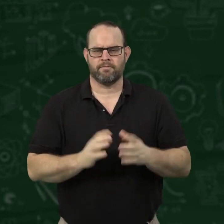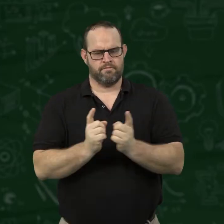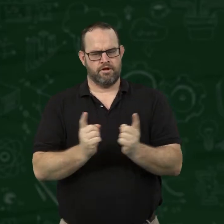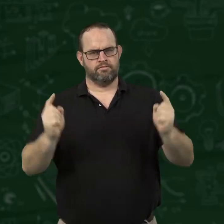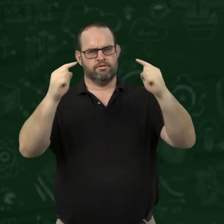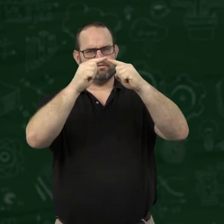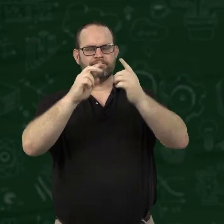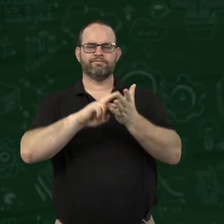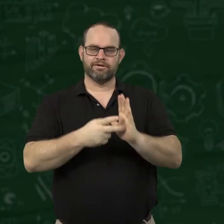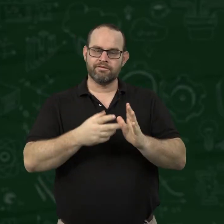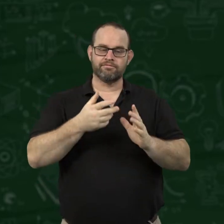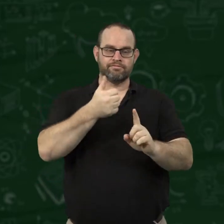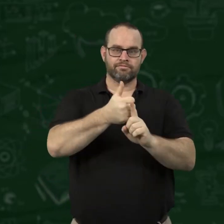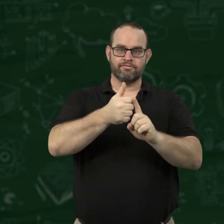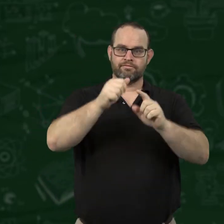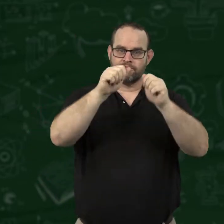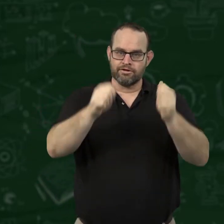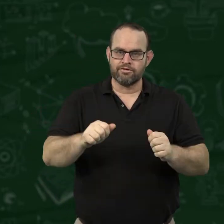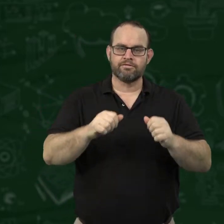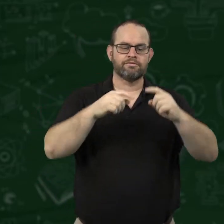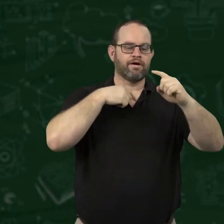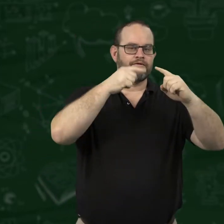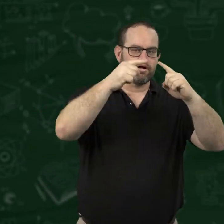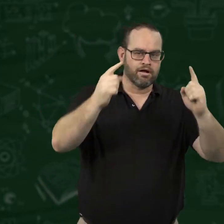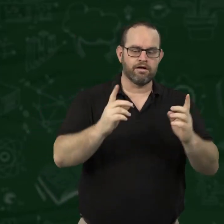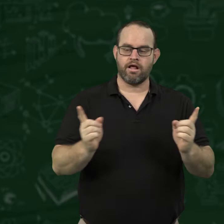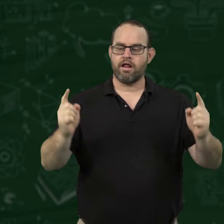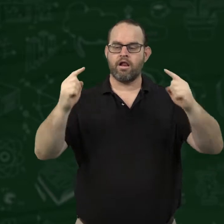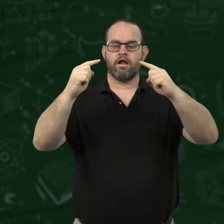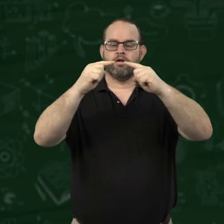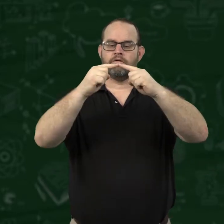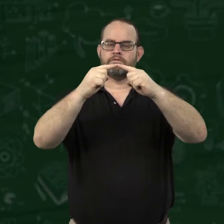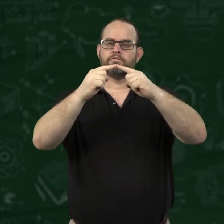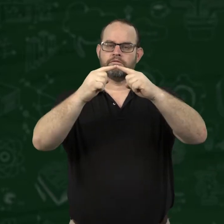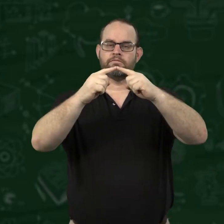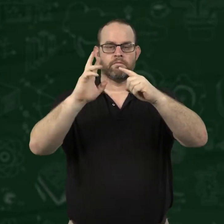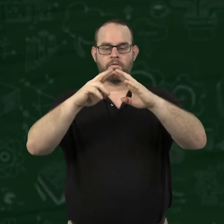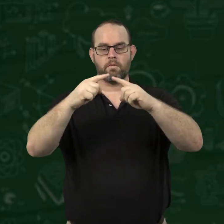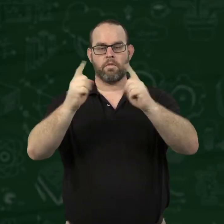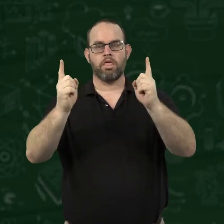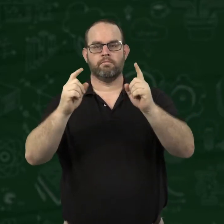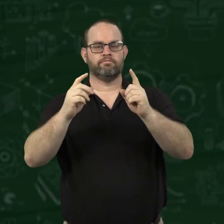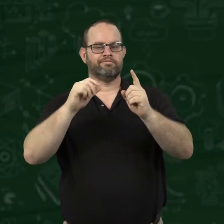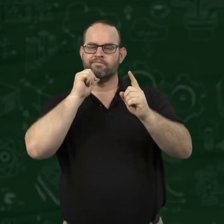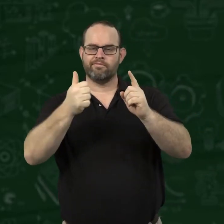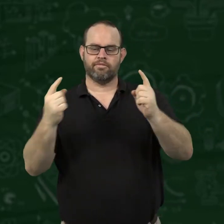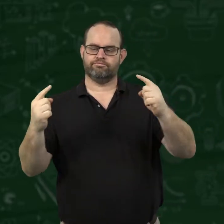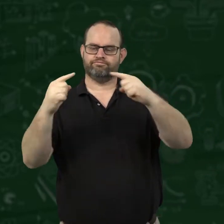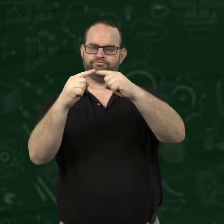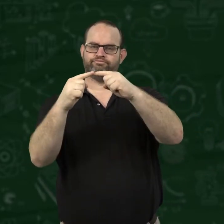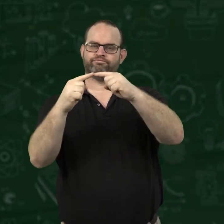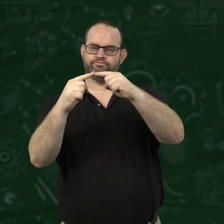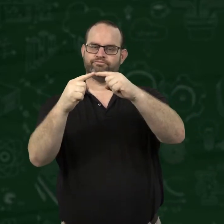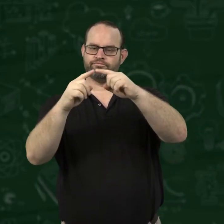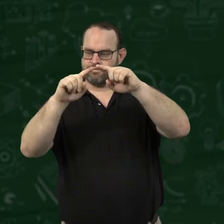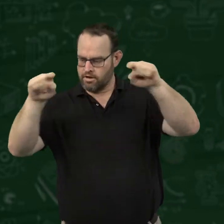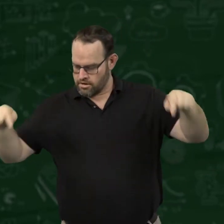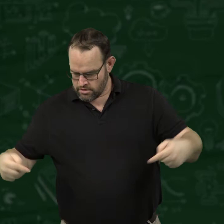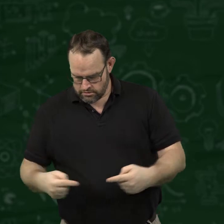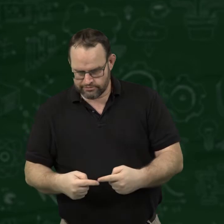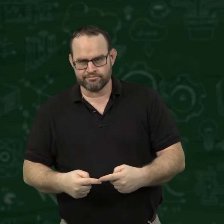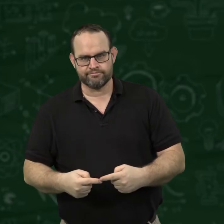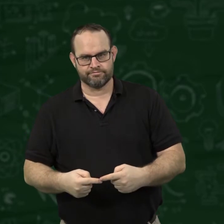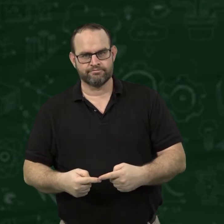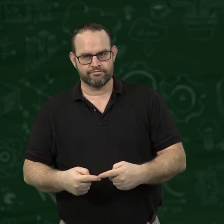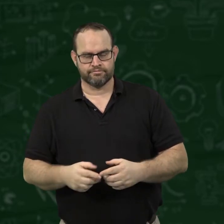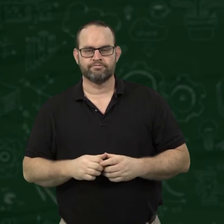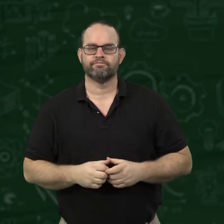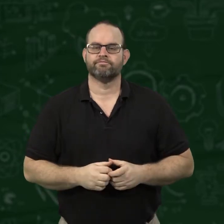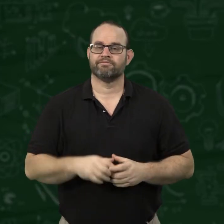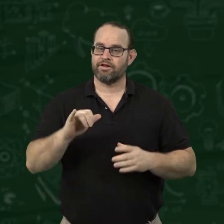A polygon is a closed figure. This means that the sides are all line segments that connect, leaving no side open.